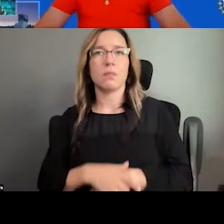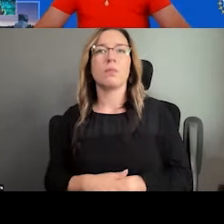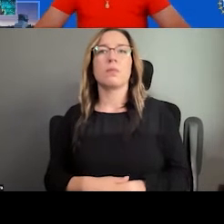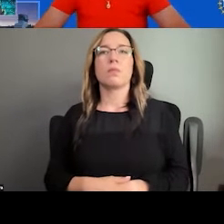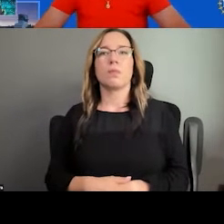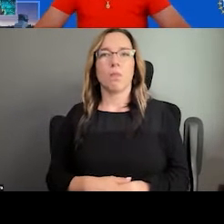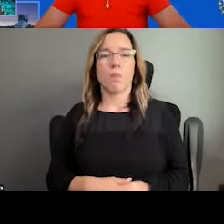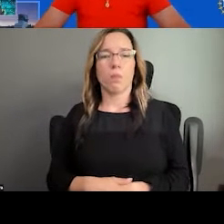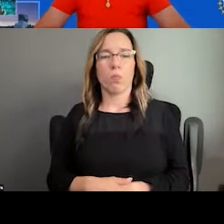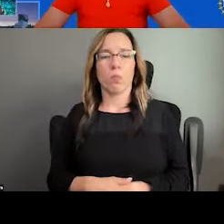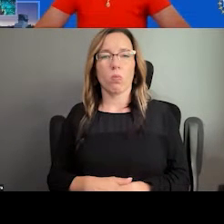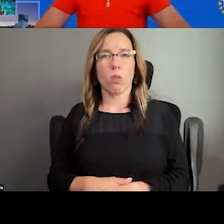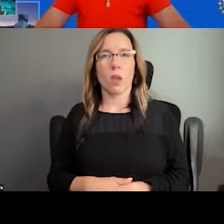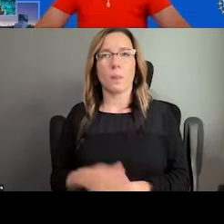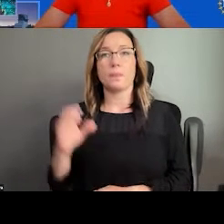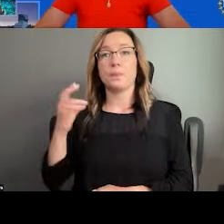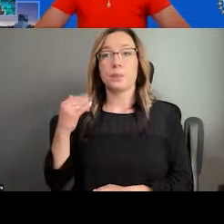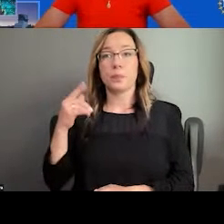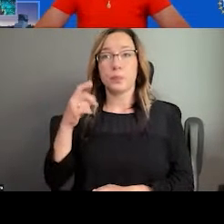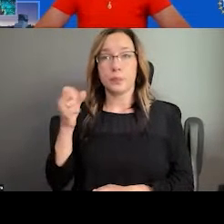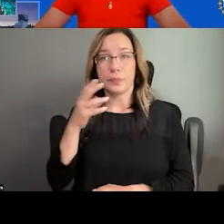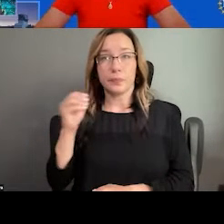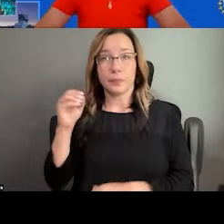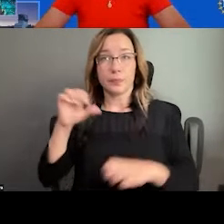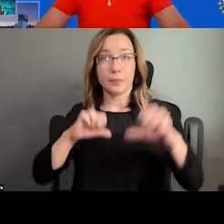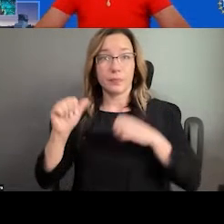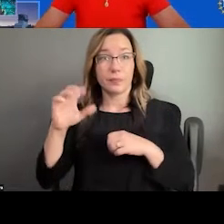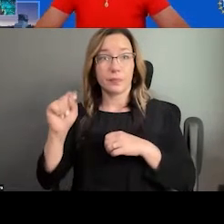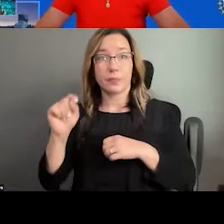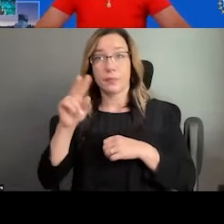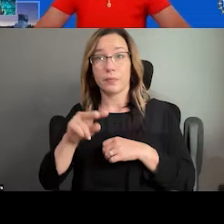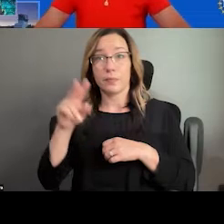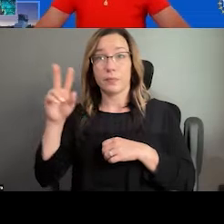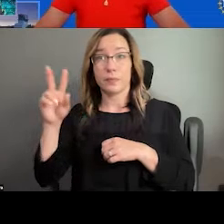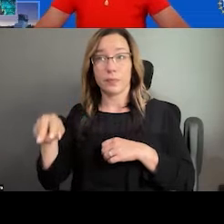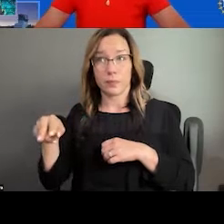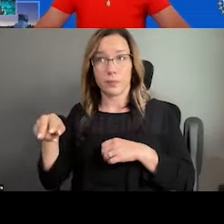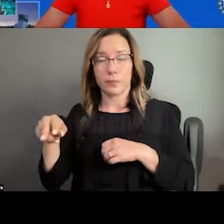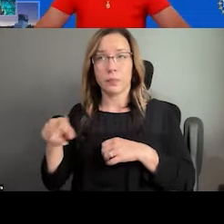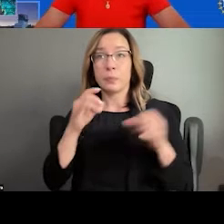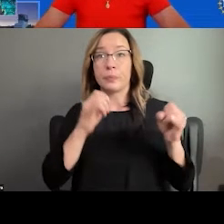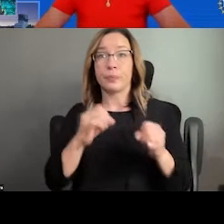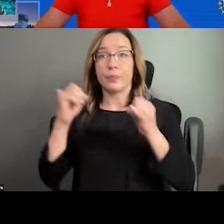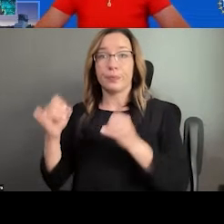Per the Chips and Science Act of 2022, individuals that are a party to